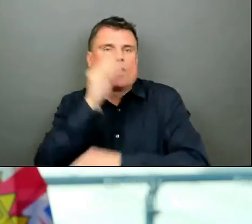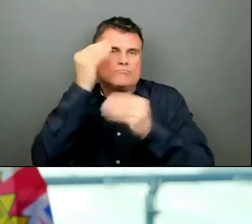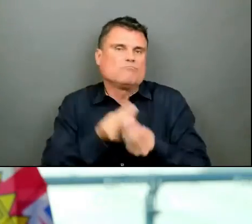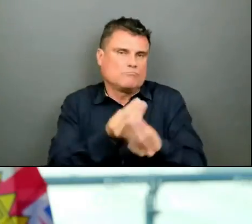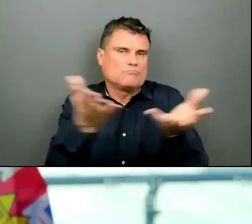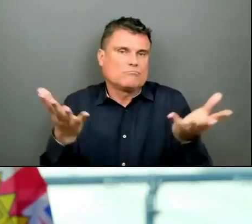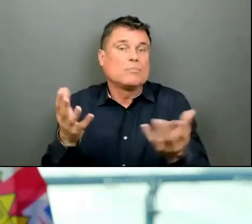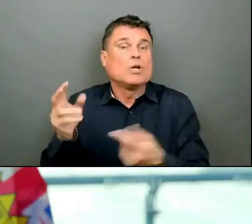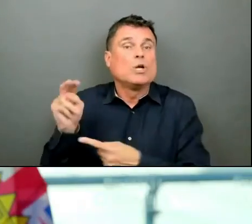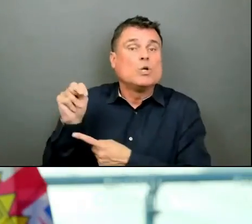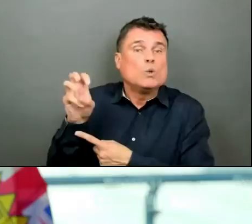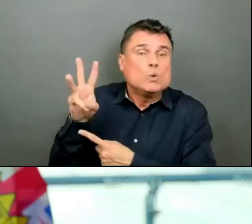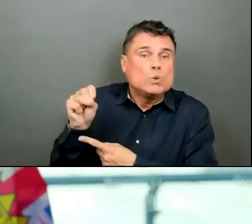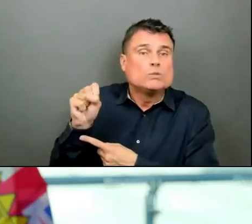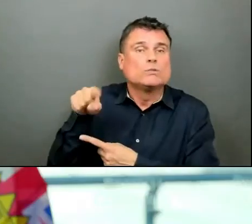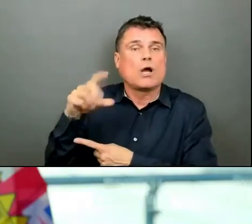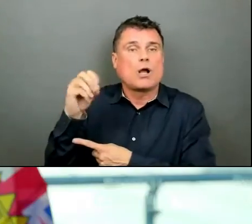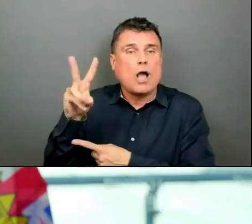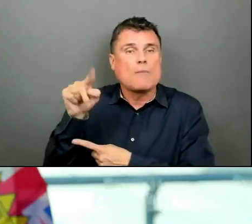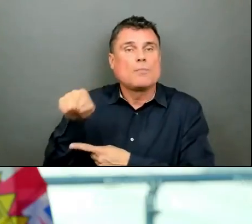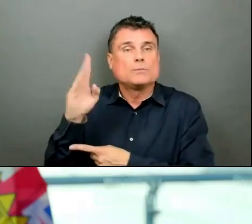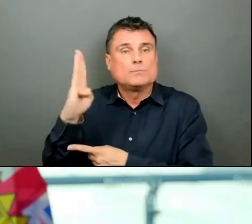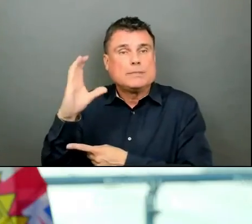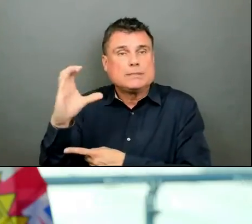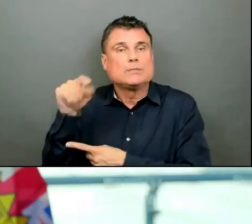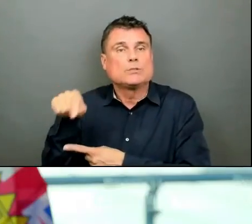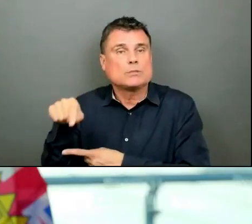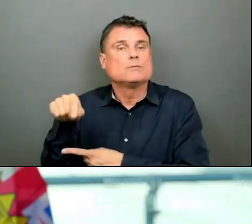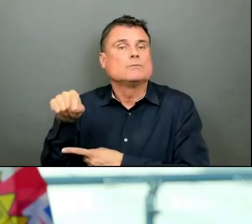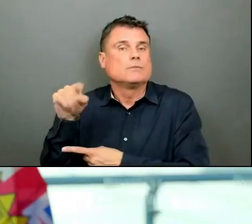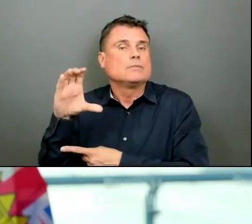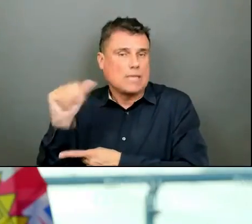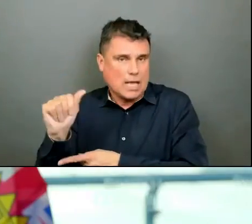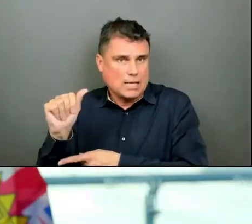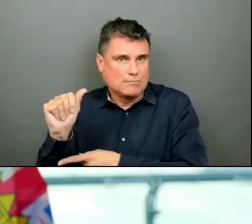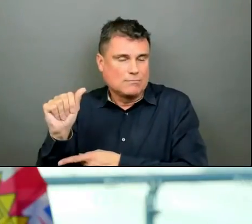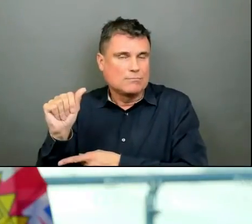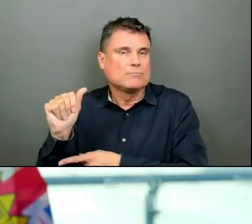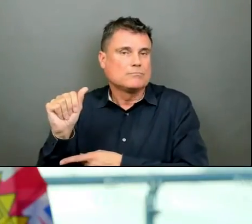on news,.governme nt. Our last question today is from